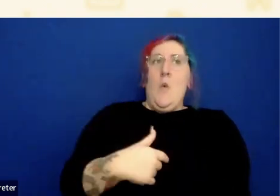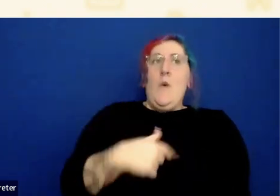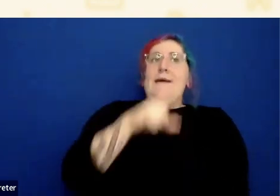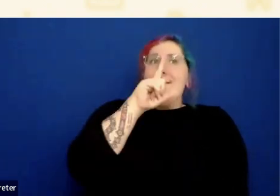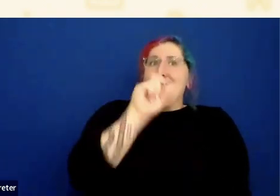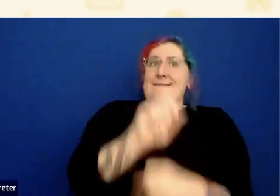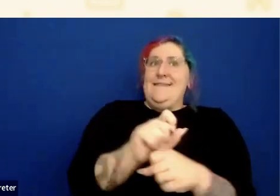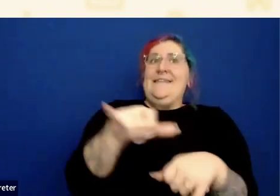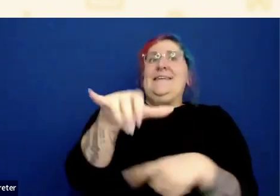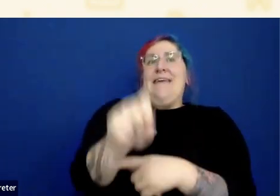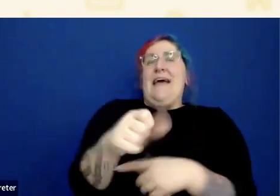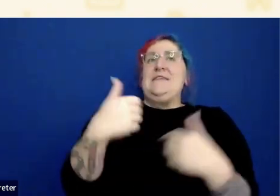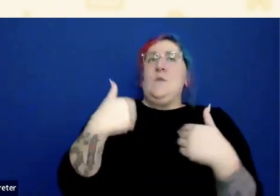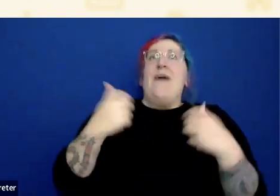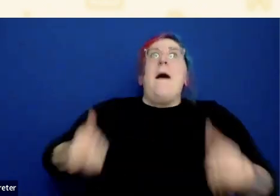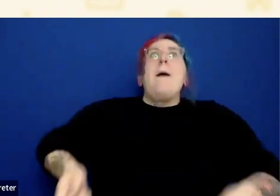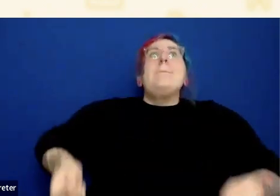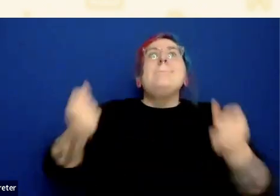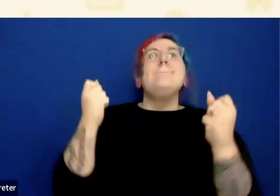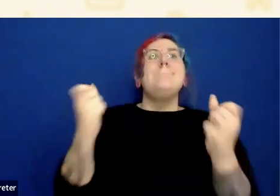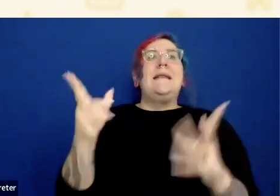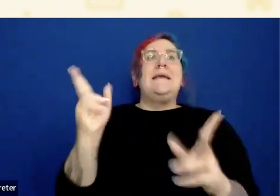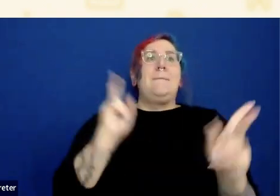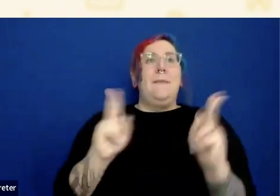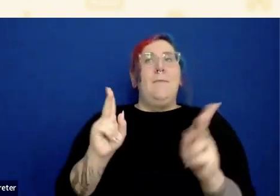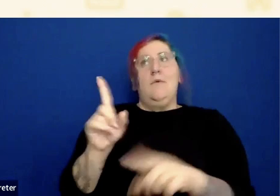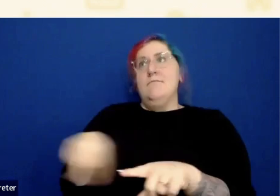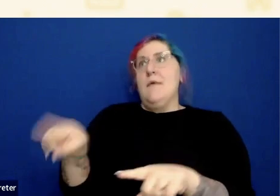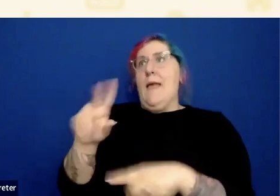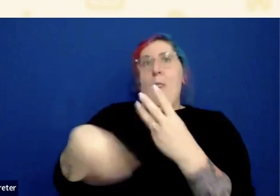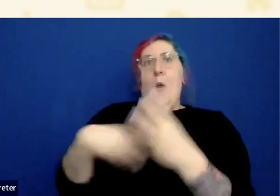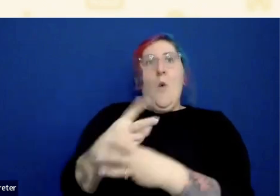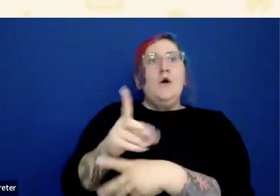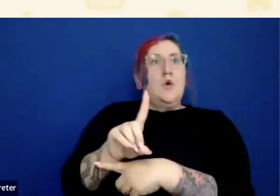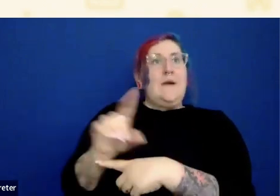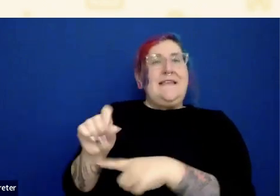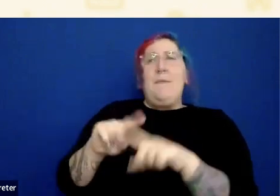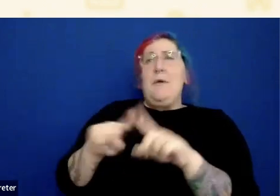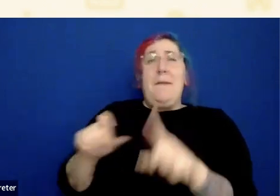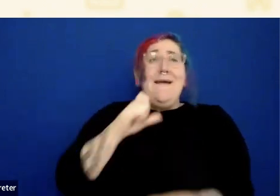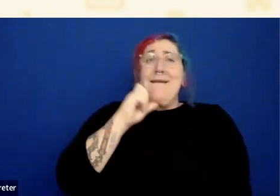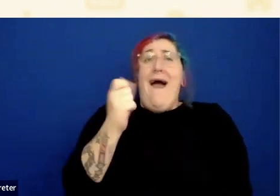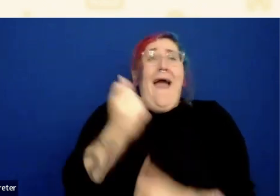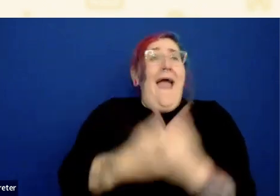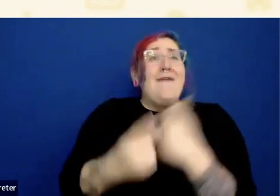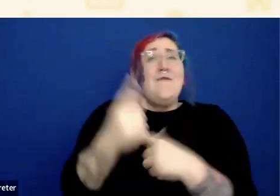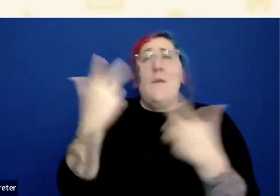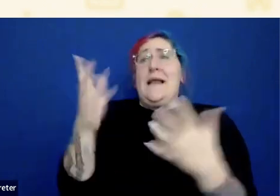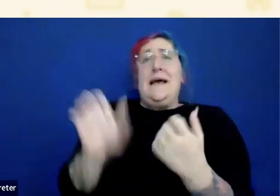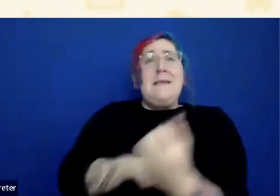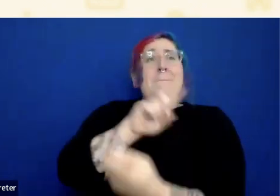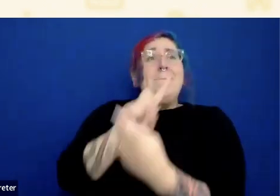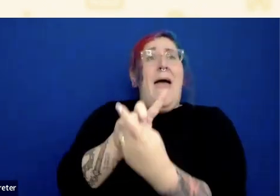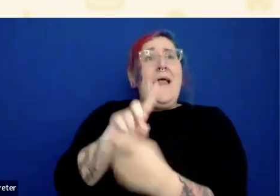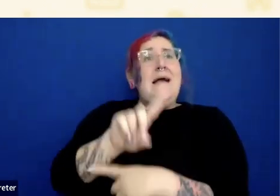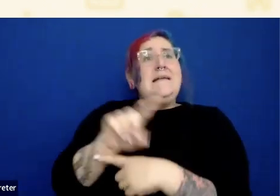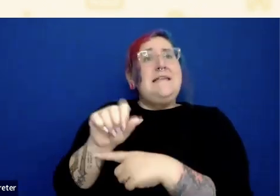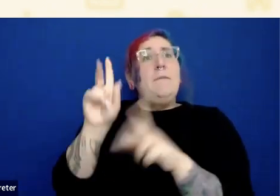And so people aren't thinking about people who might be using an alternative input device.